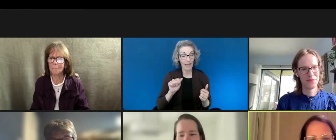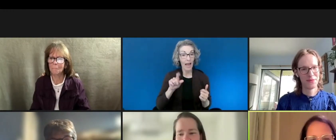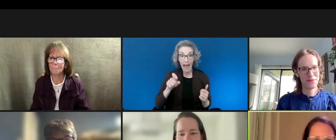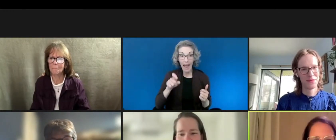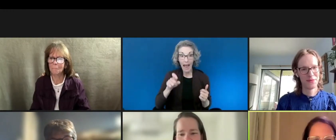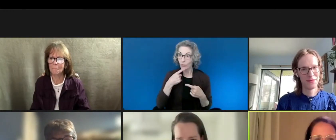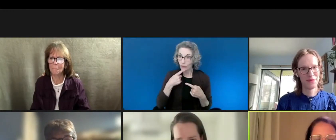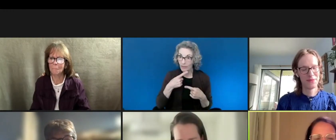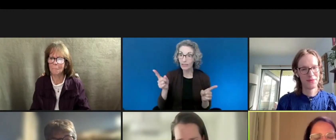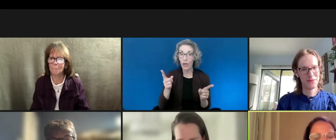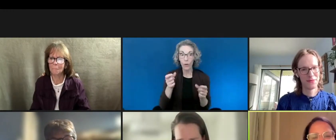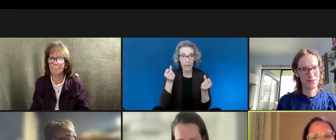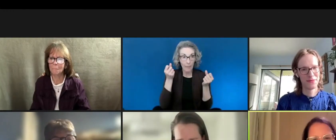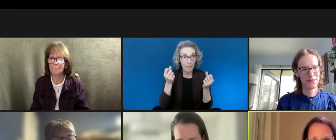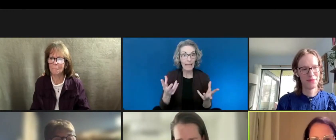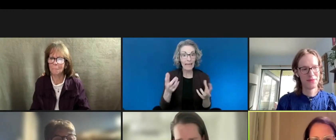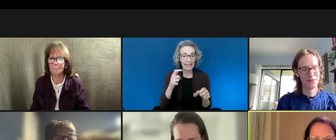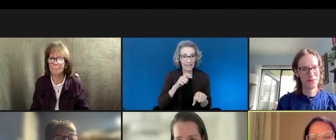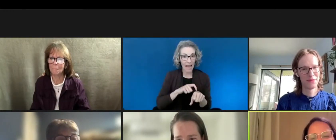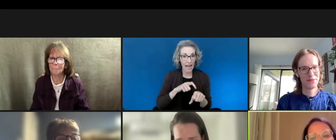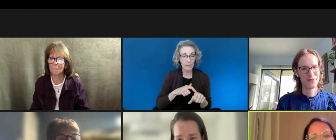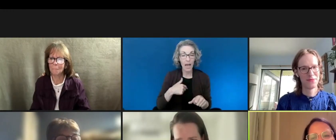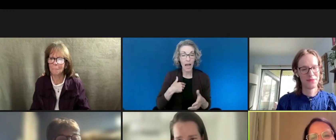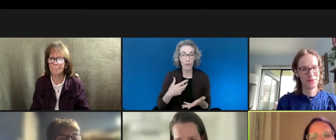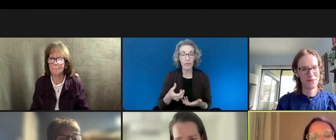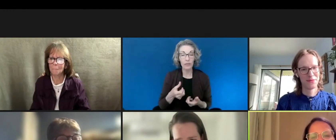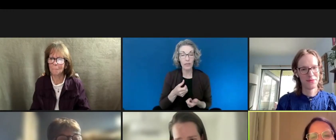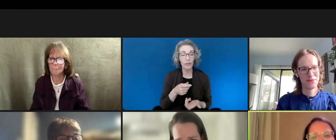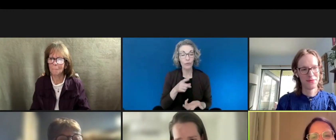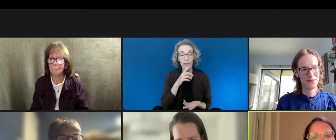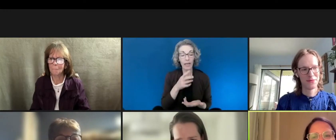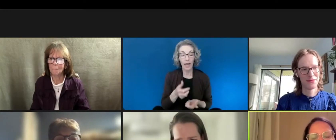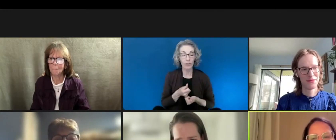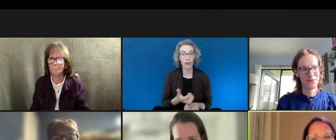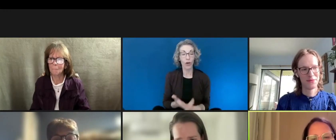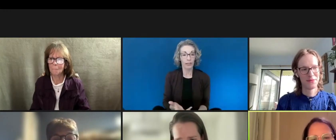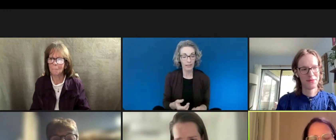I had to disclose many, many, many times was exhausting.